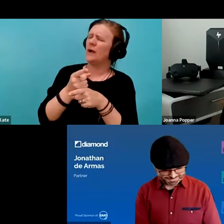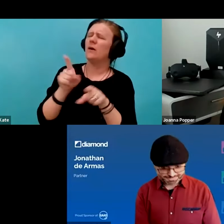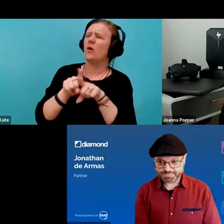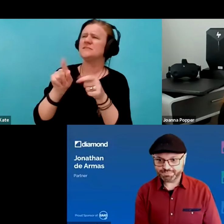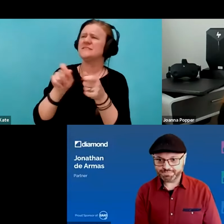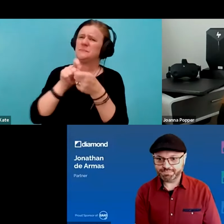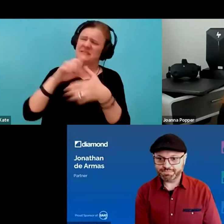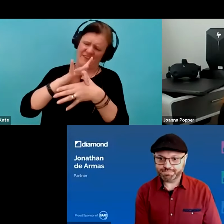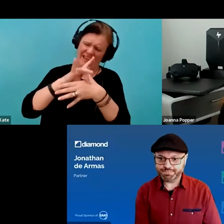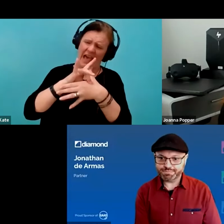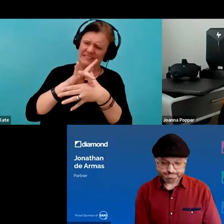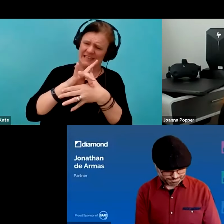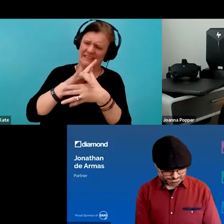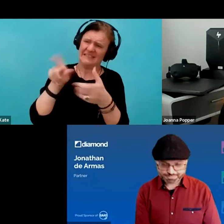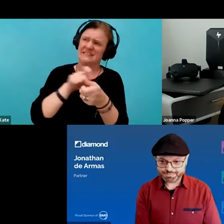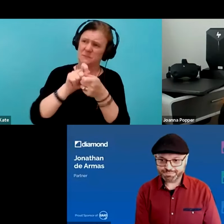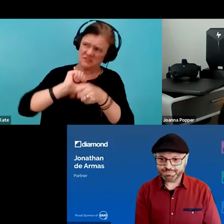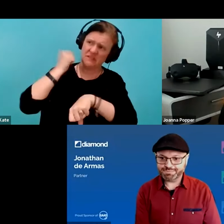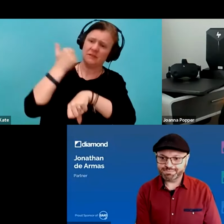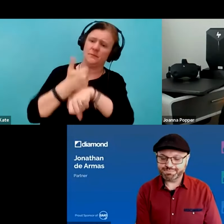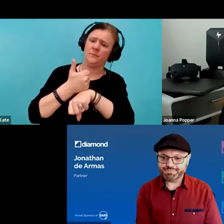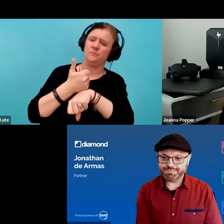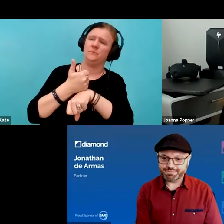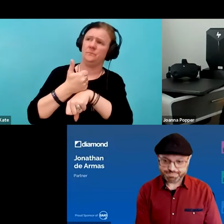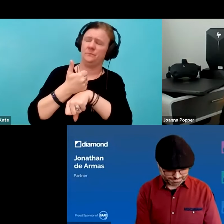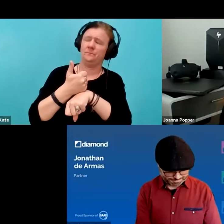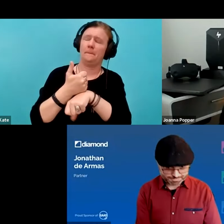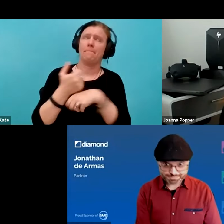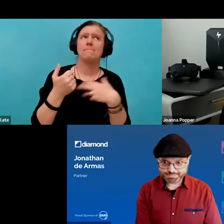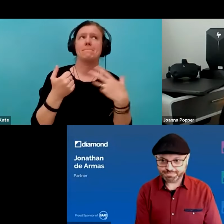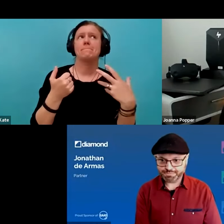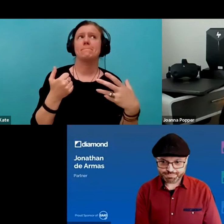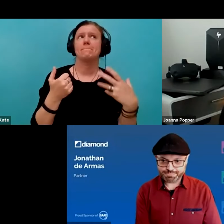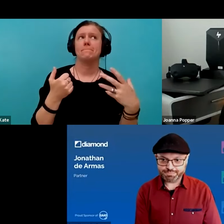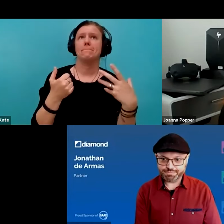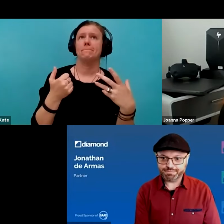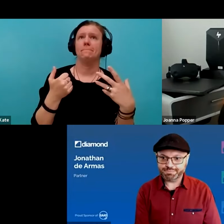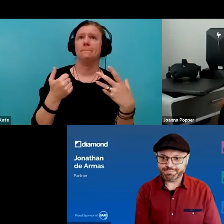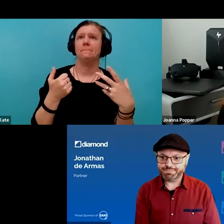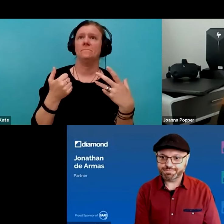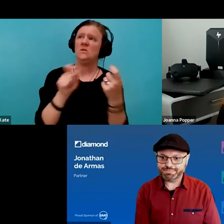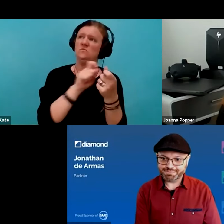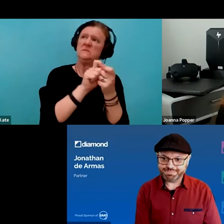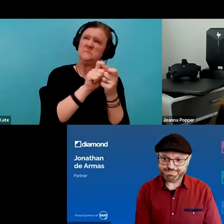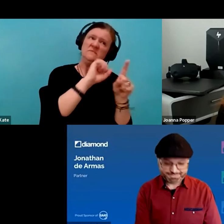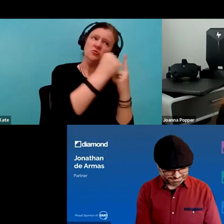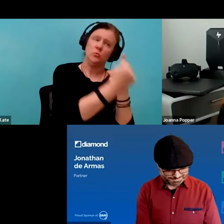is specifically created both for certain use cases as well as